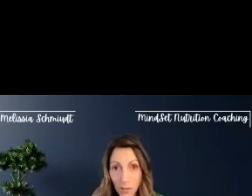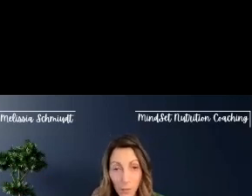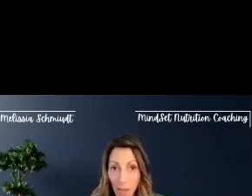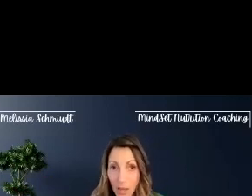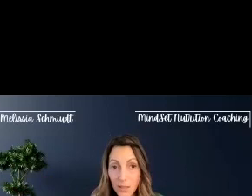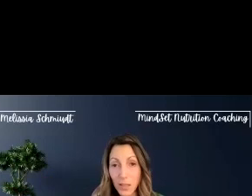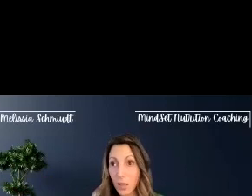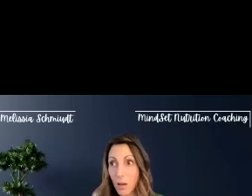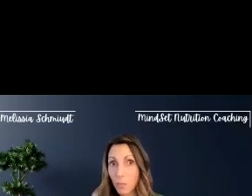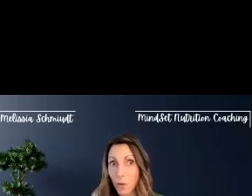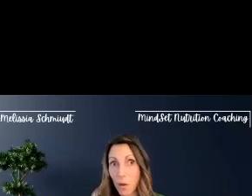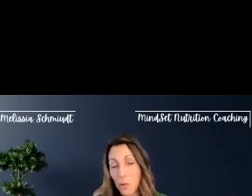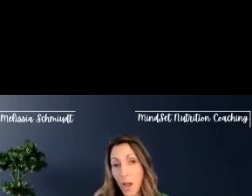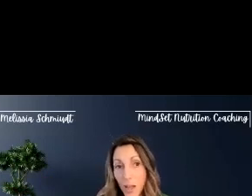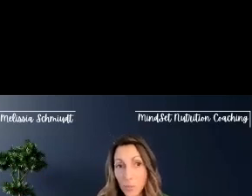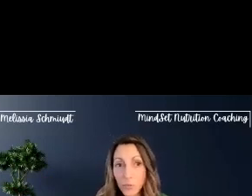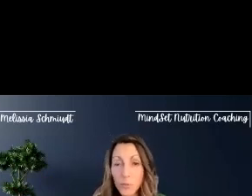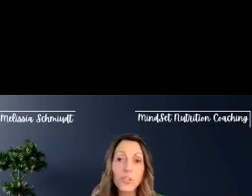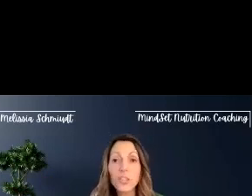It can come from eggs. It can come from non-animal foods.